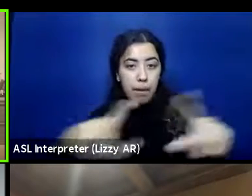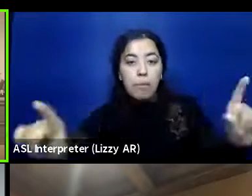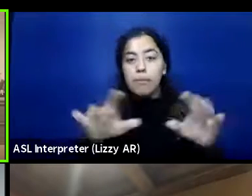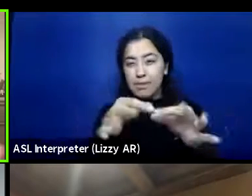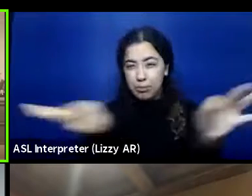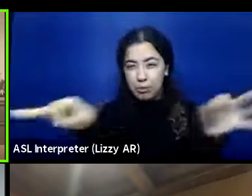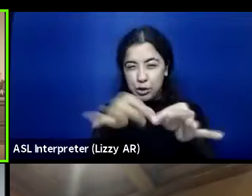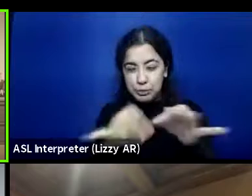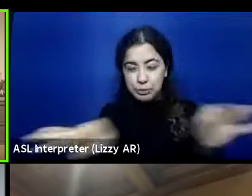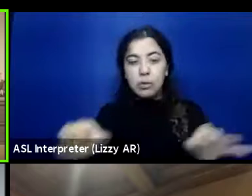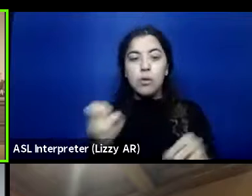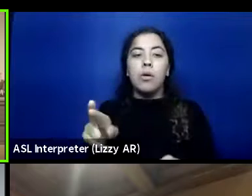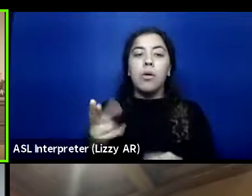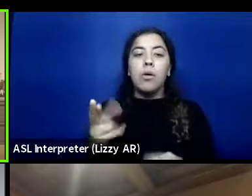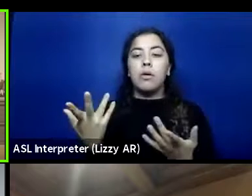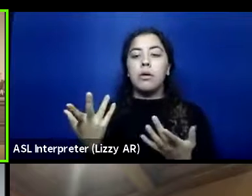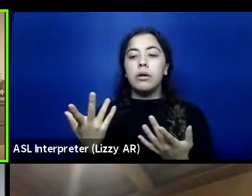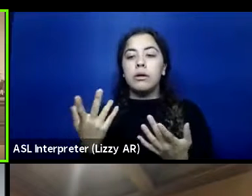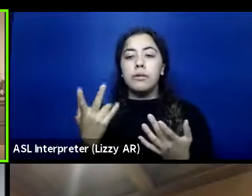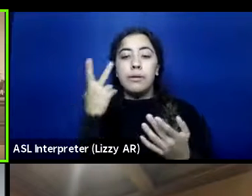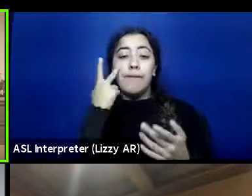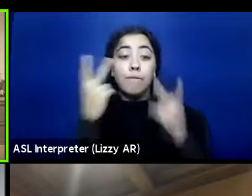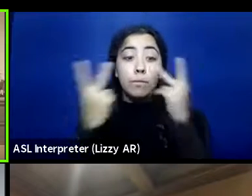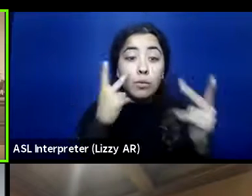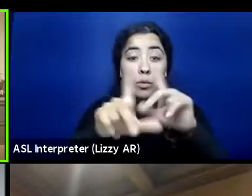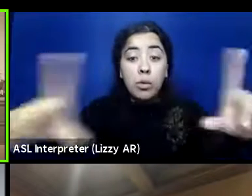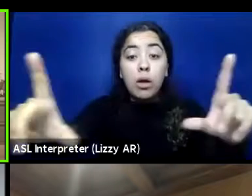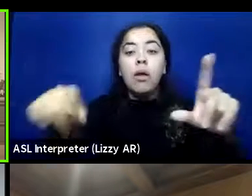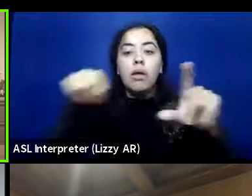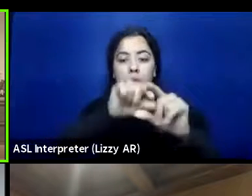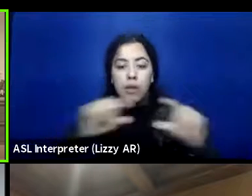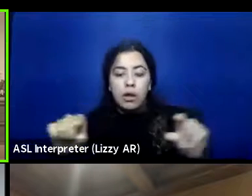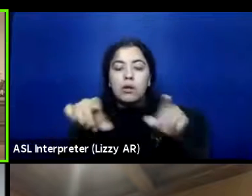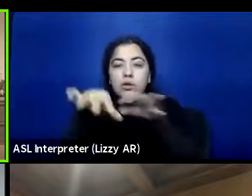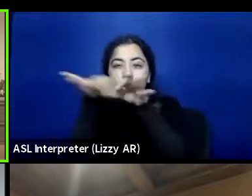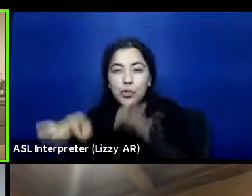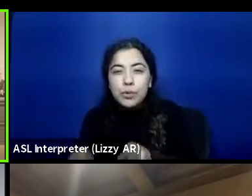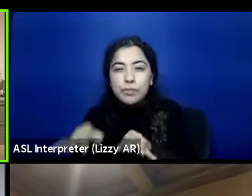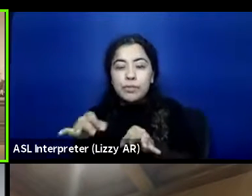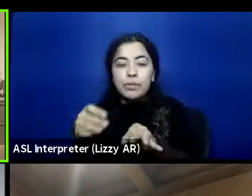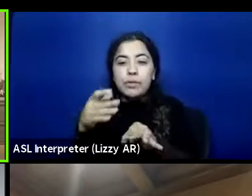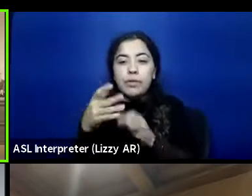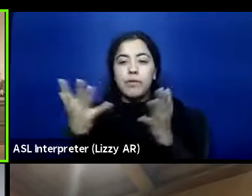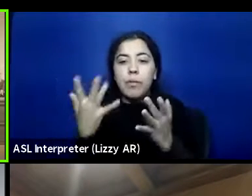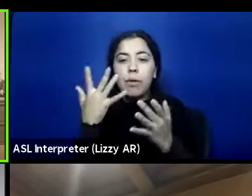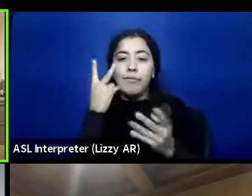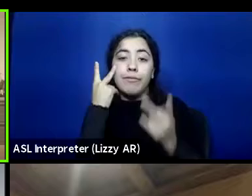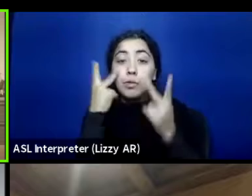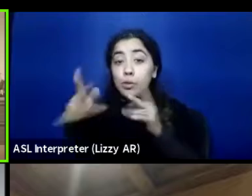of what you're seeing on the display or changes to the fonts in order to improve visibility